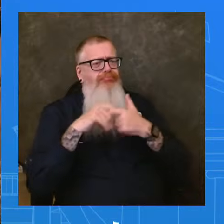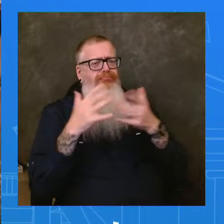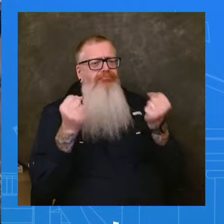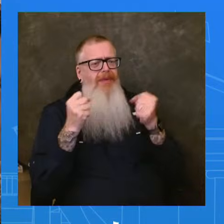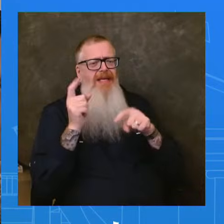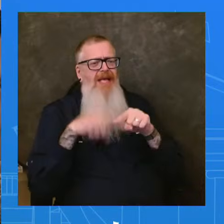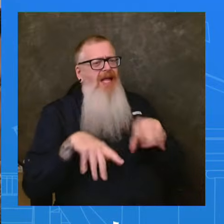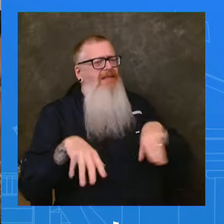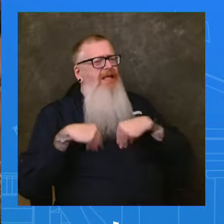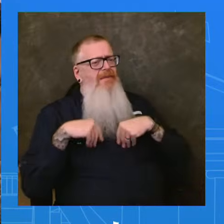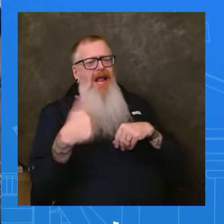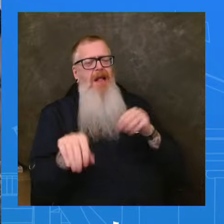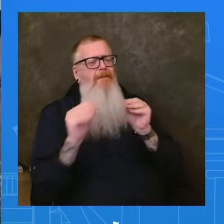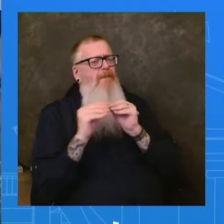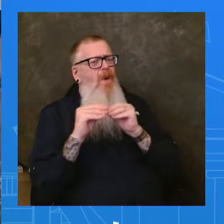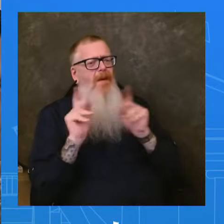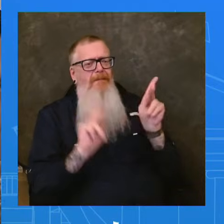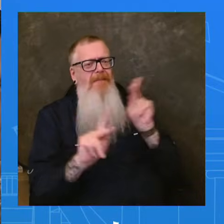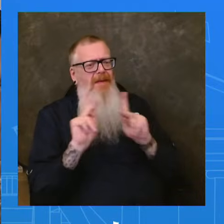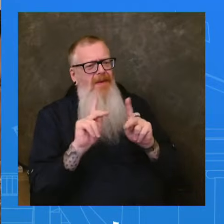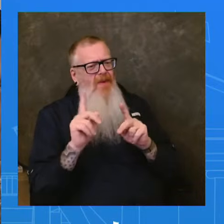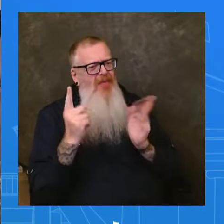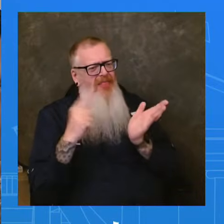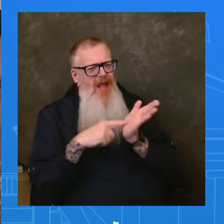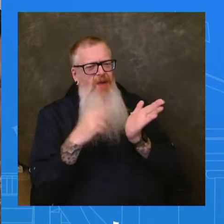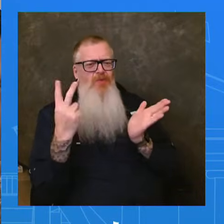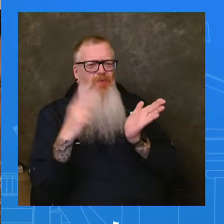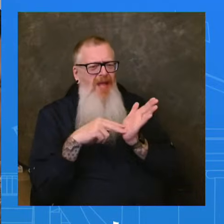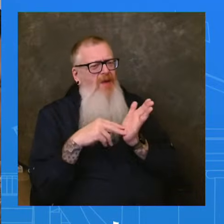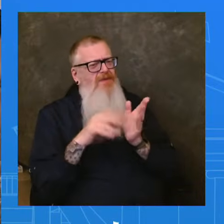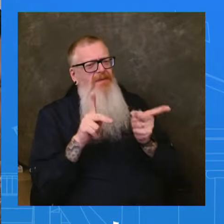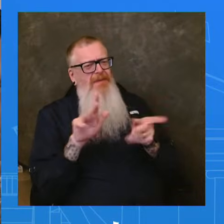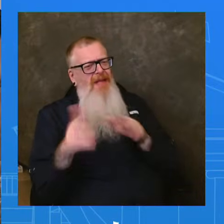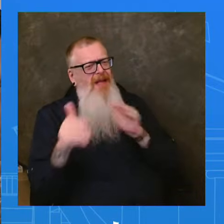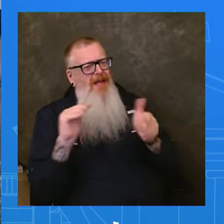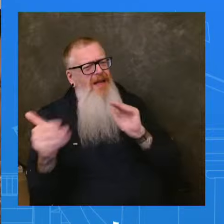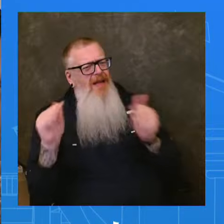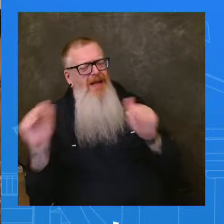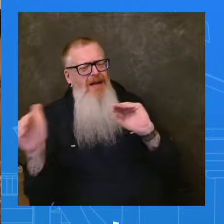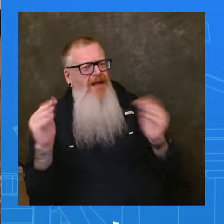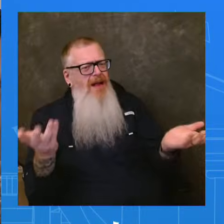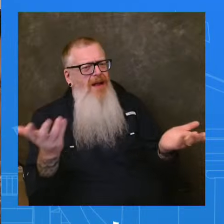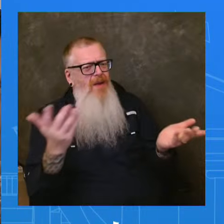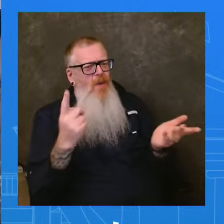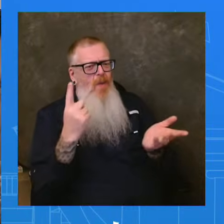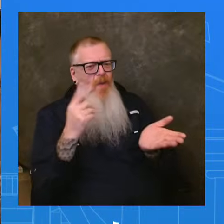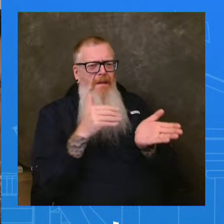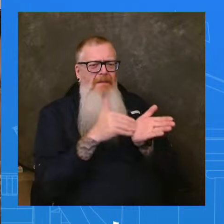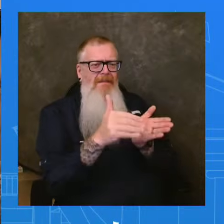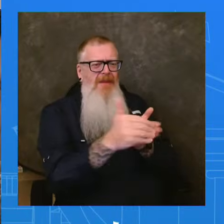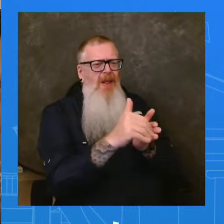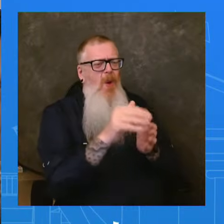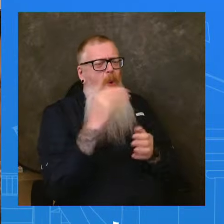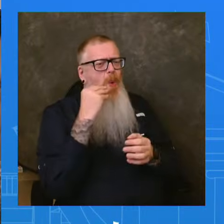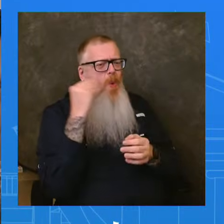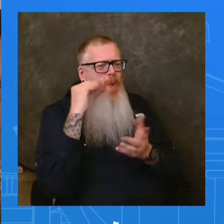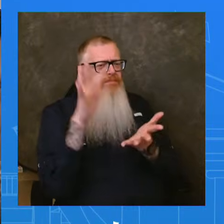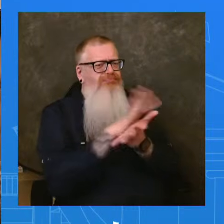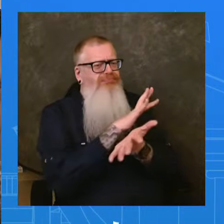The Press: And the Israelis has calling for more troops. So, how can this not be a scenario in Gaza that we have seen it unfolding?